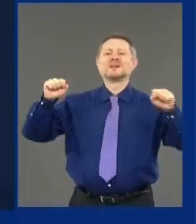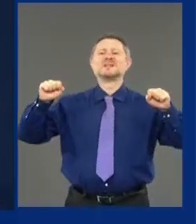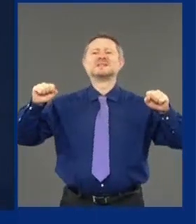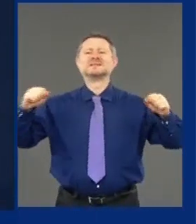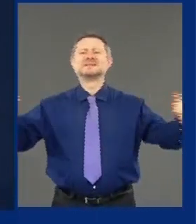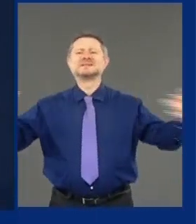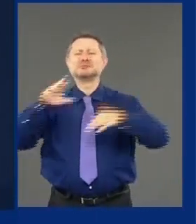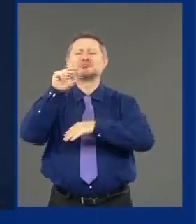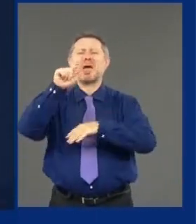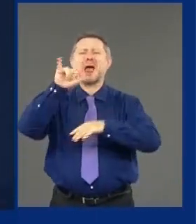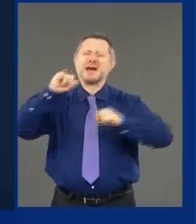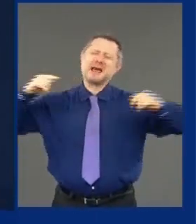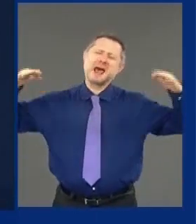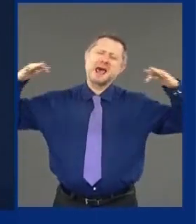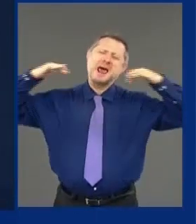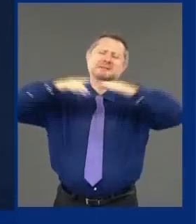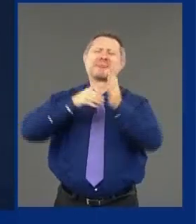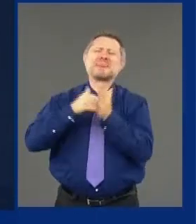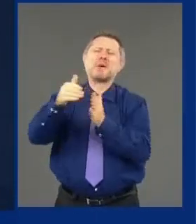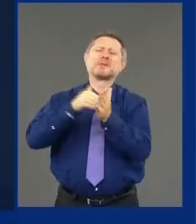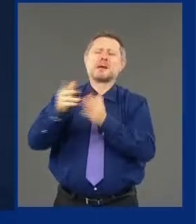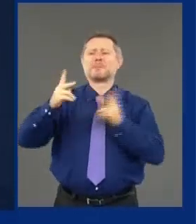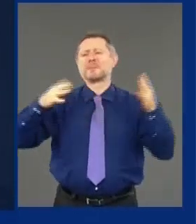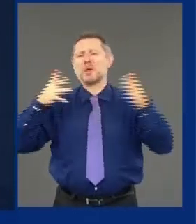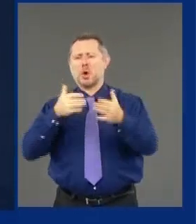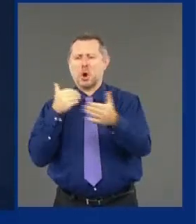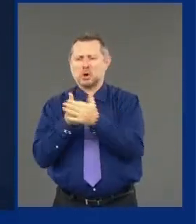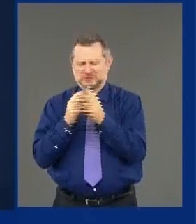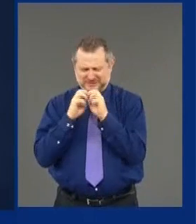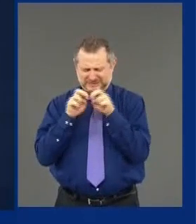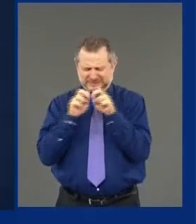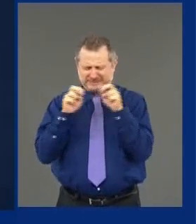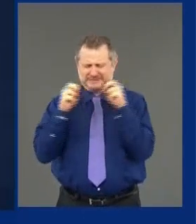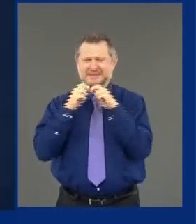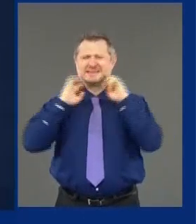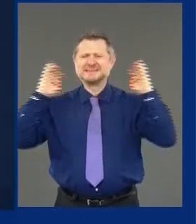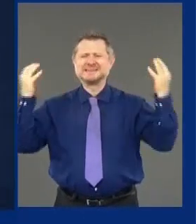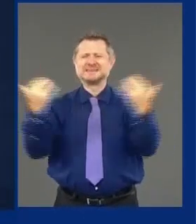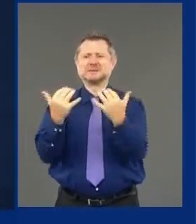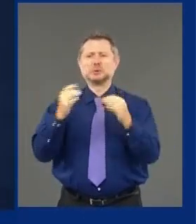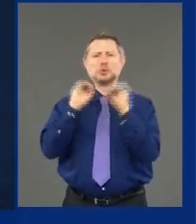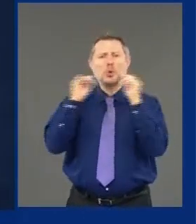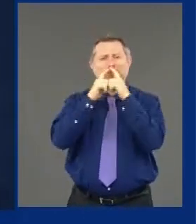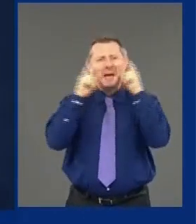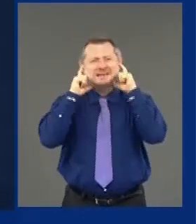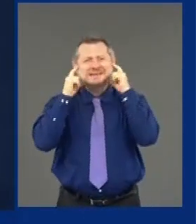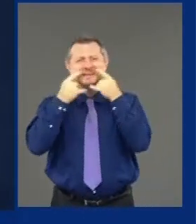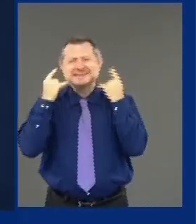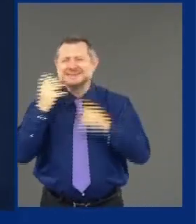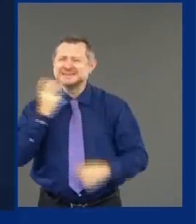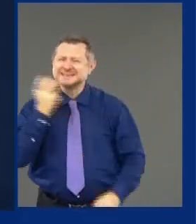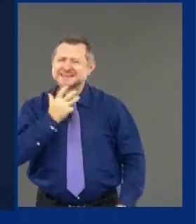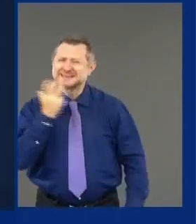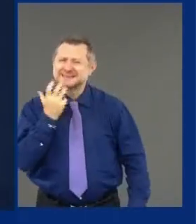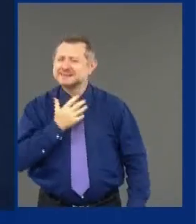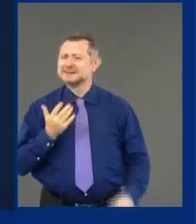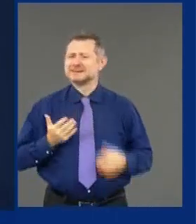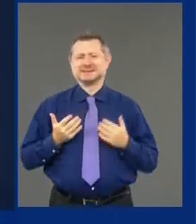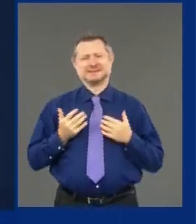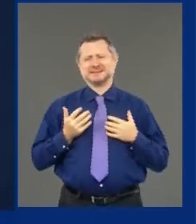AND A LOT OF REPUBLICANS LISTENED. DON'T WEAR A MASK. HE IS HOLDING RALLIES. THOUSANDS OF PEOPLE COMING